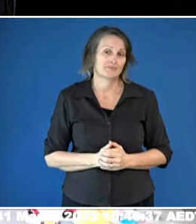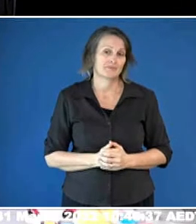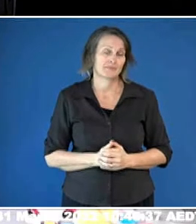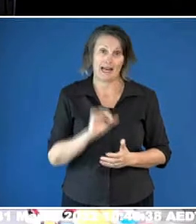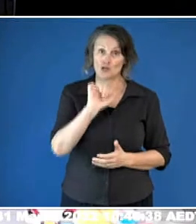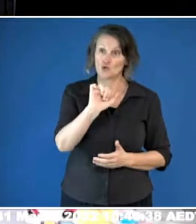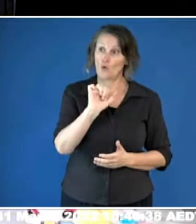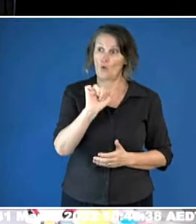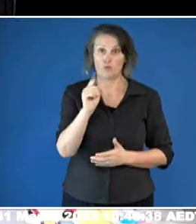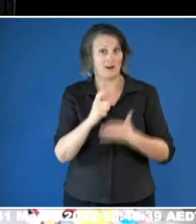record of the Royal Commission.